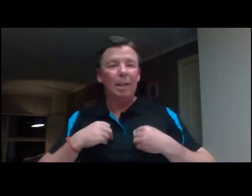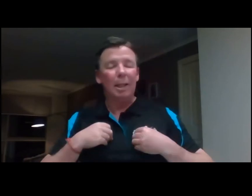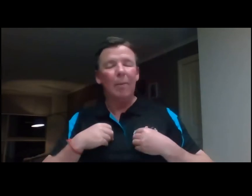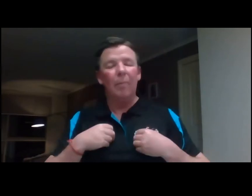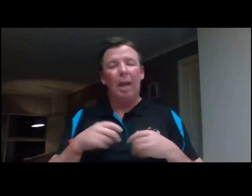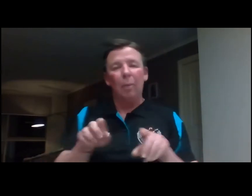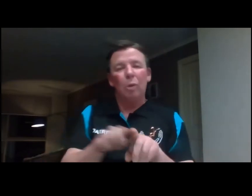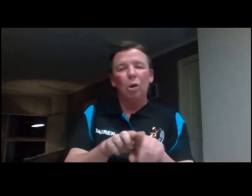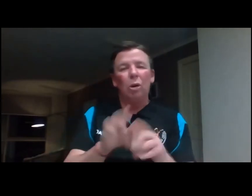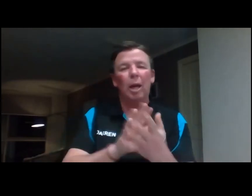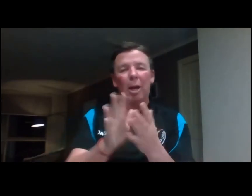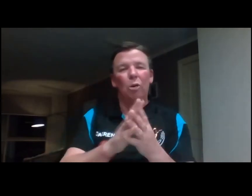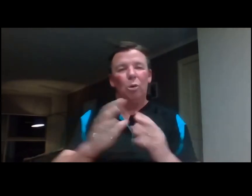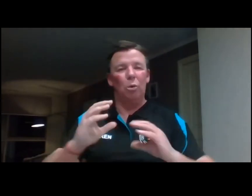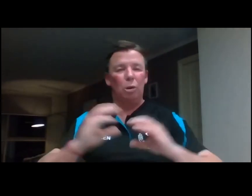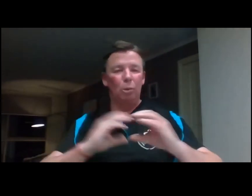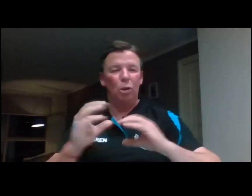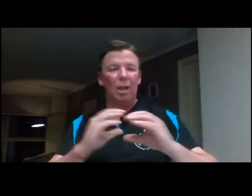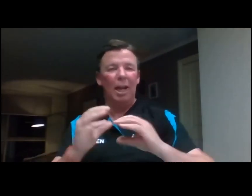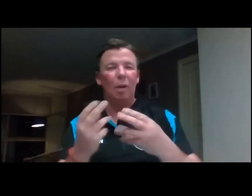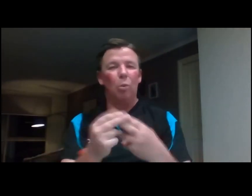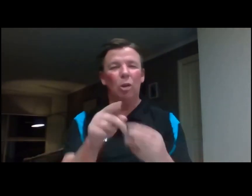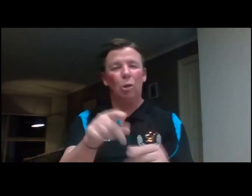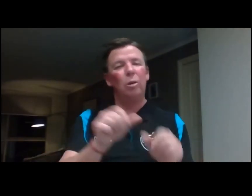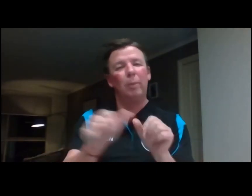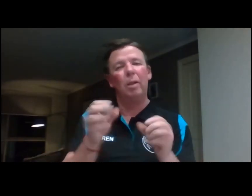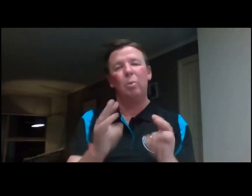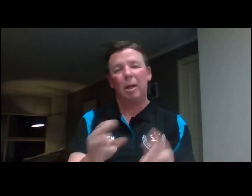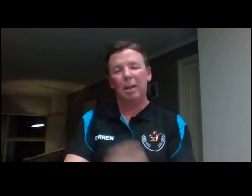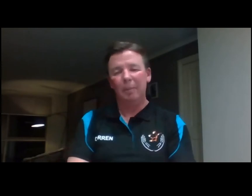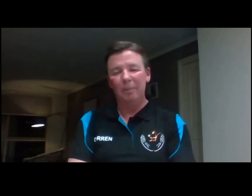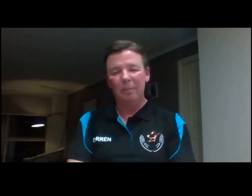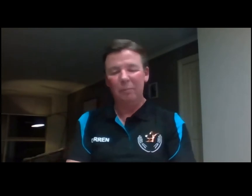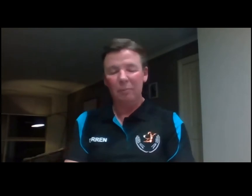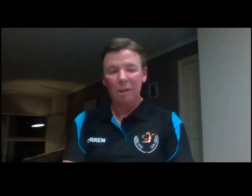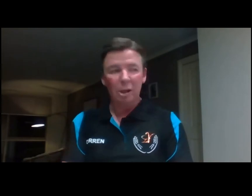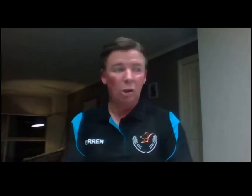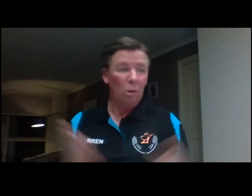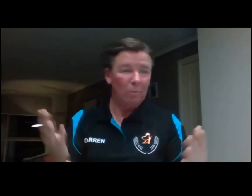And approach people so they realise they can learn how to communicate in the best way. So!